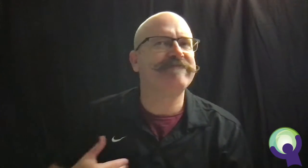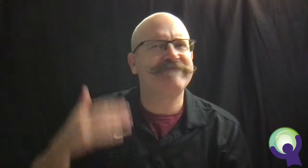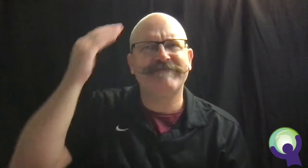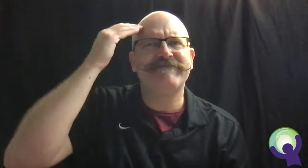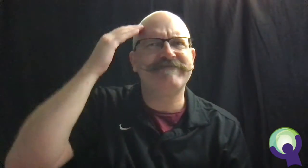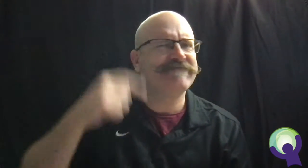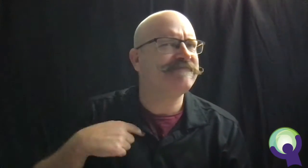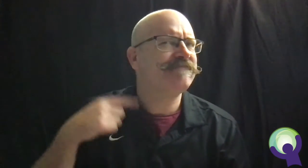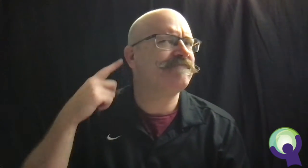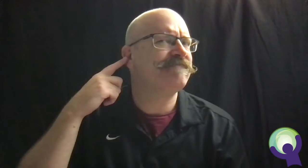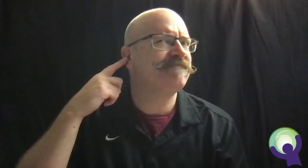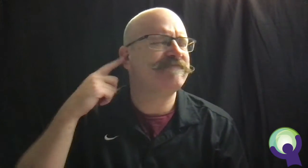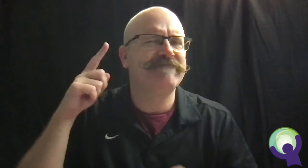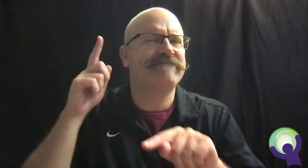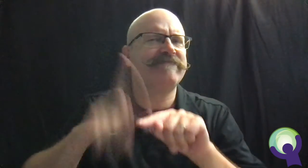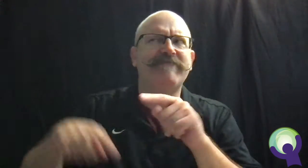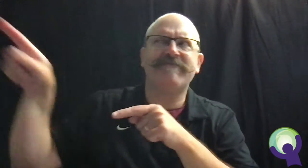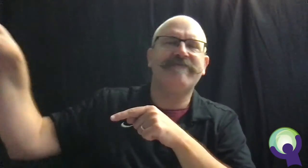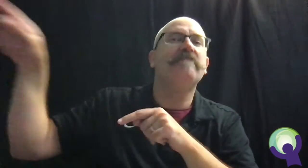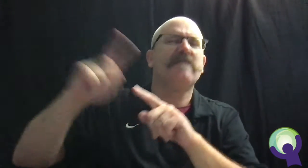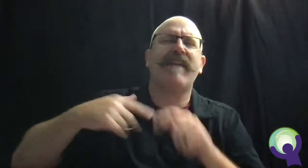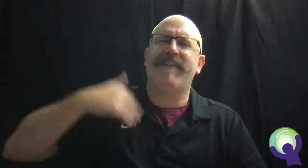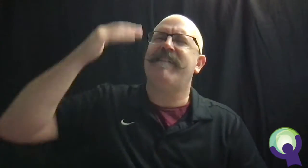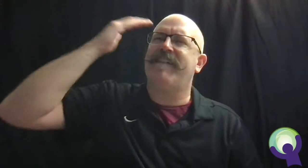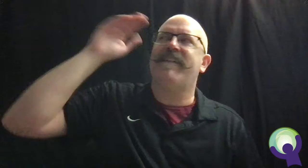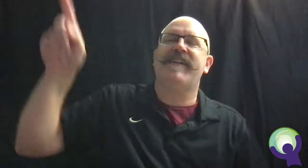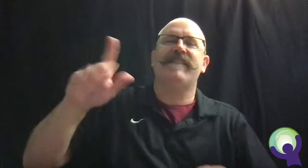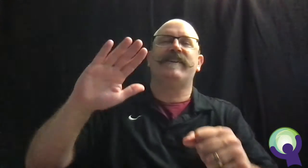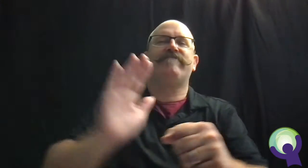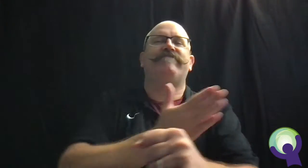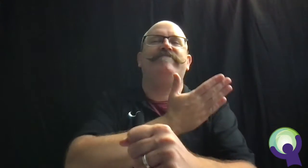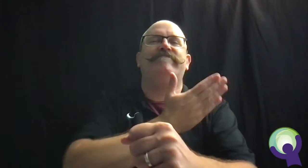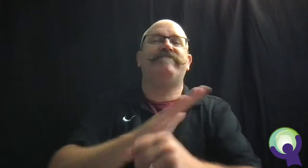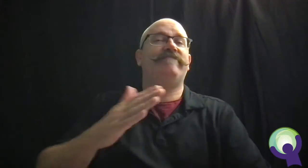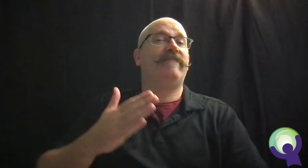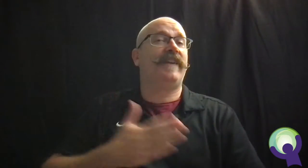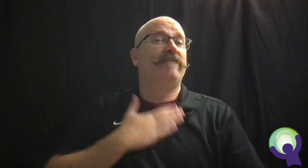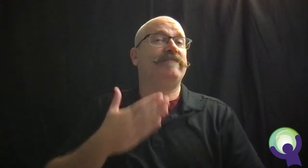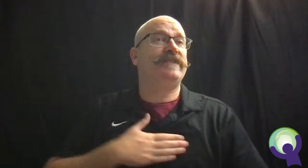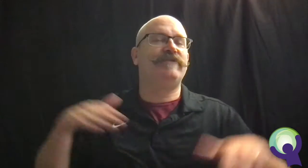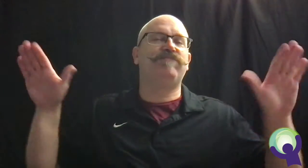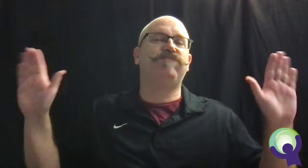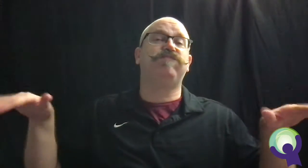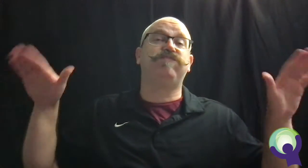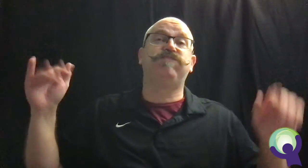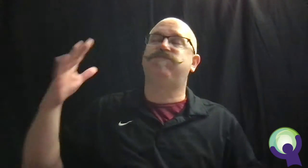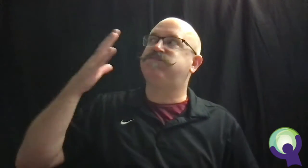Its wing seemed OK. "Fly bird," I whispered. "Fly away home!"